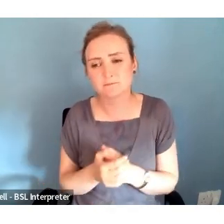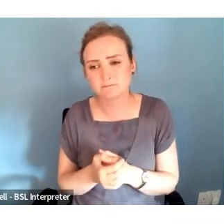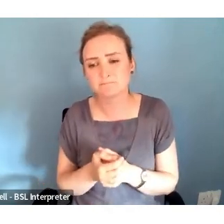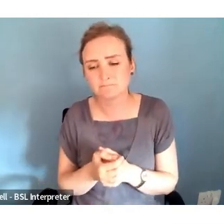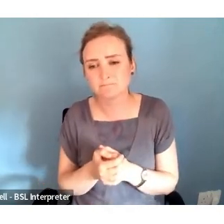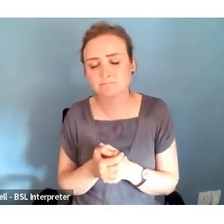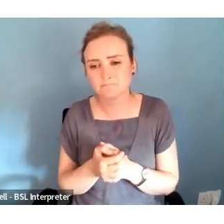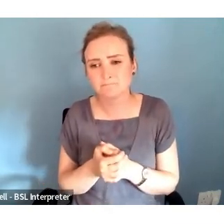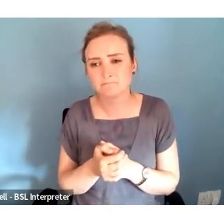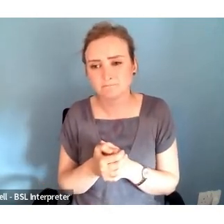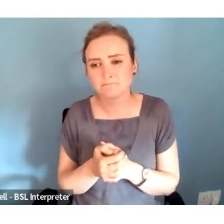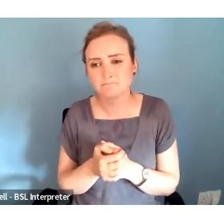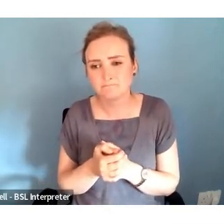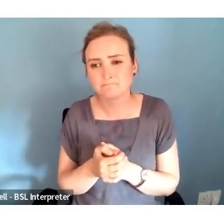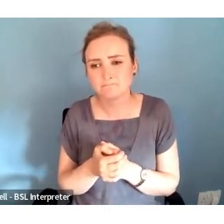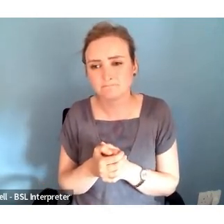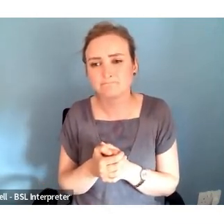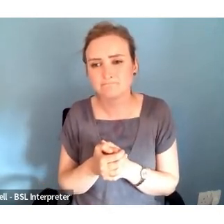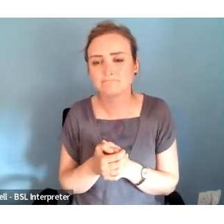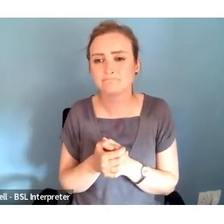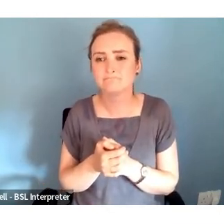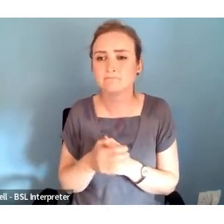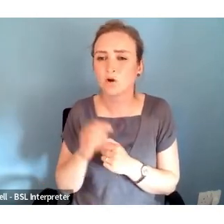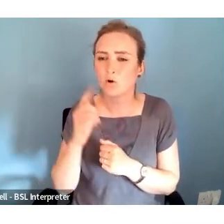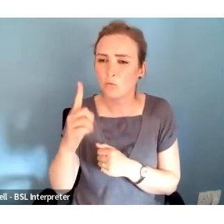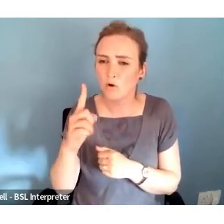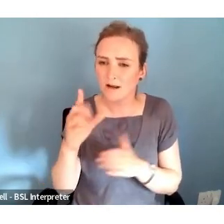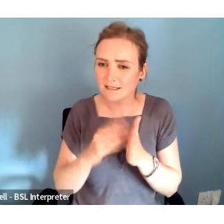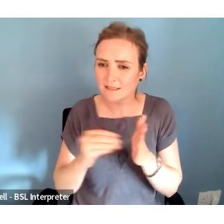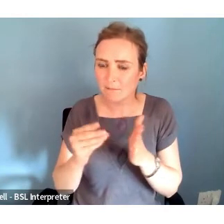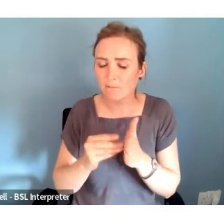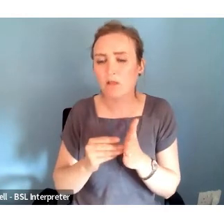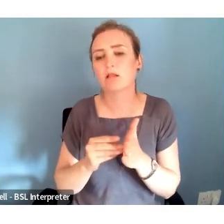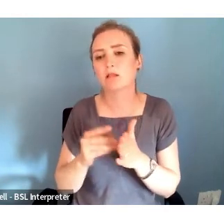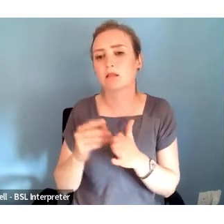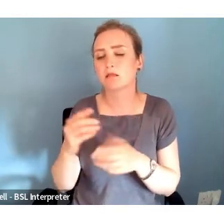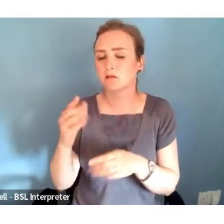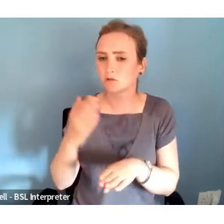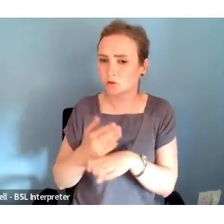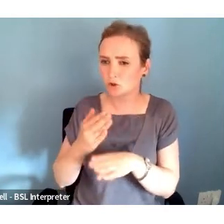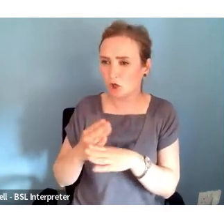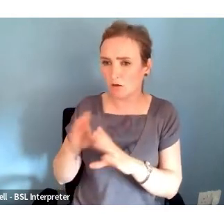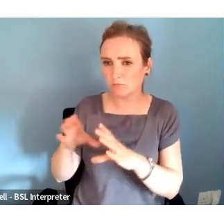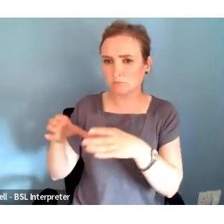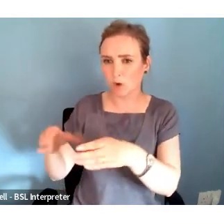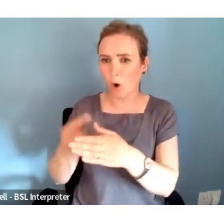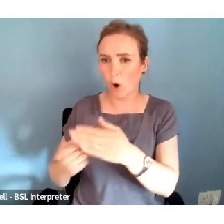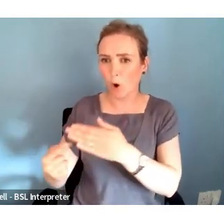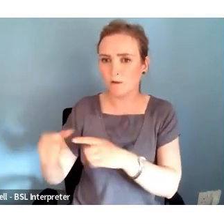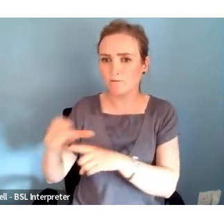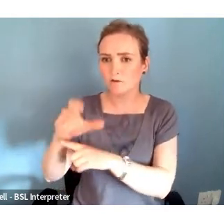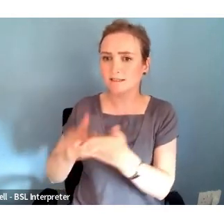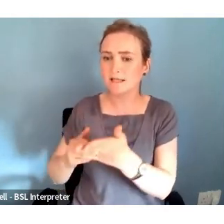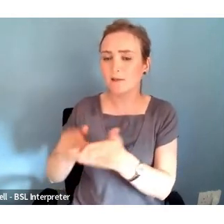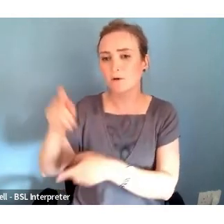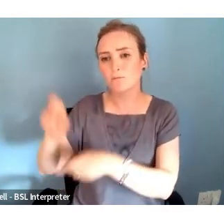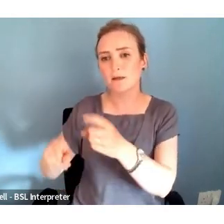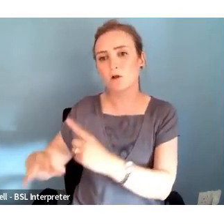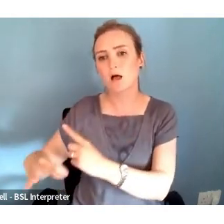s, where we ring-fenced it for disabled applicants and we have a member of our staff who